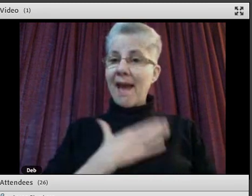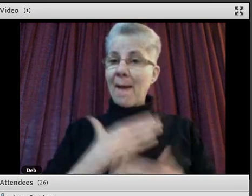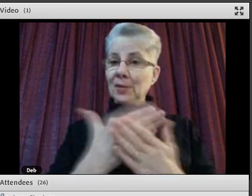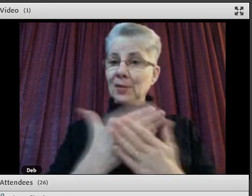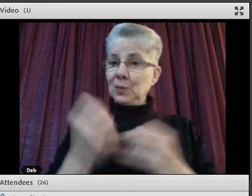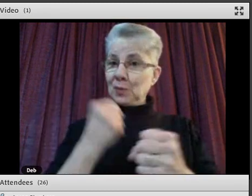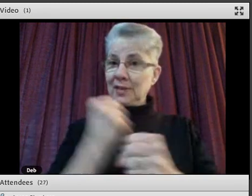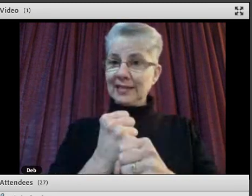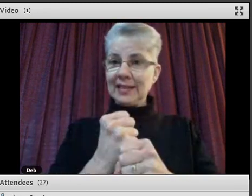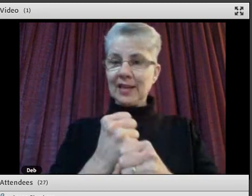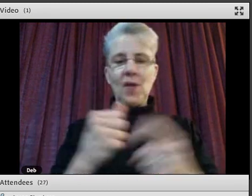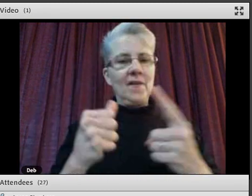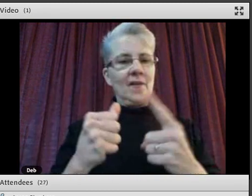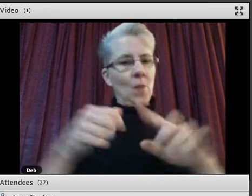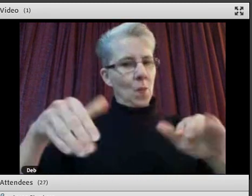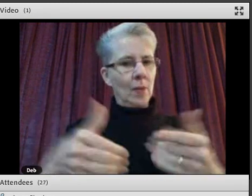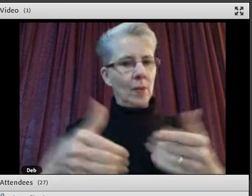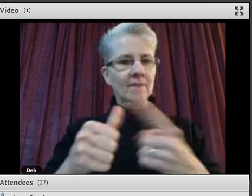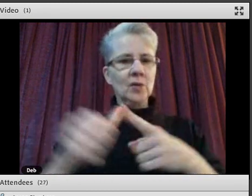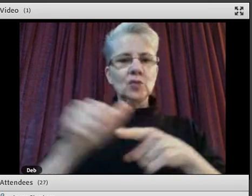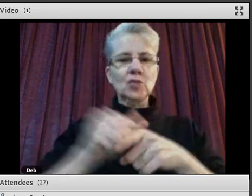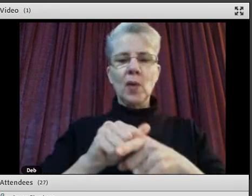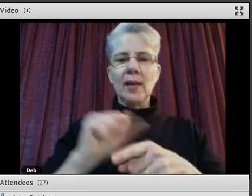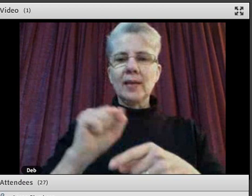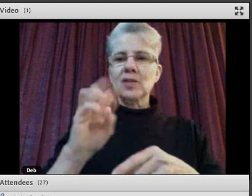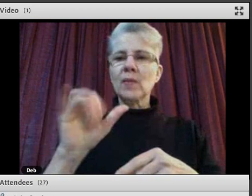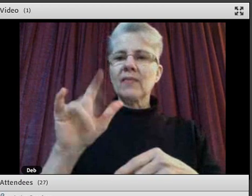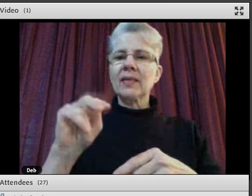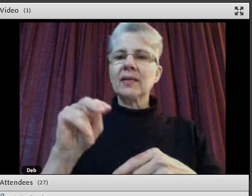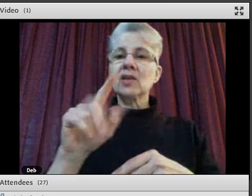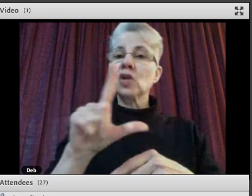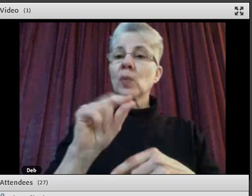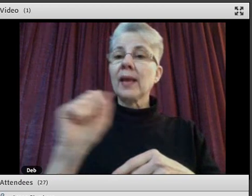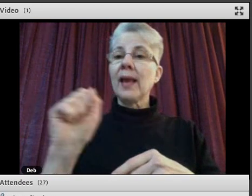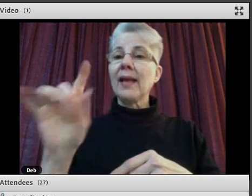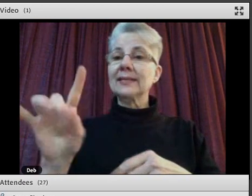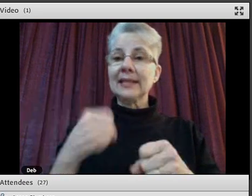Welcome to the first training of SWFLN's 2018 year.